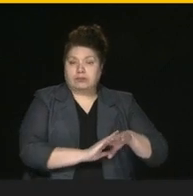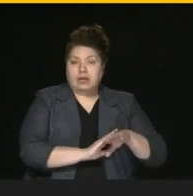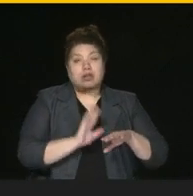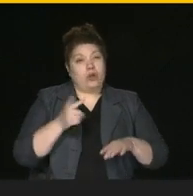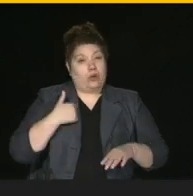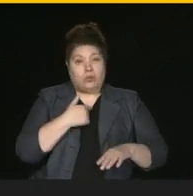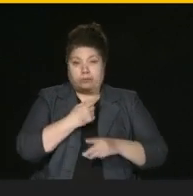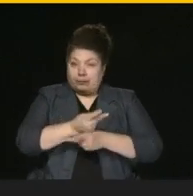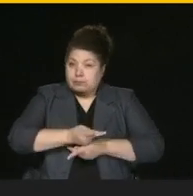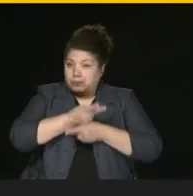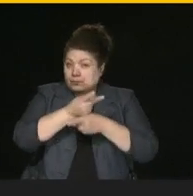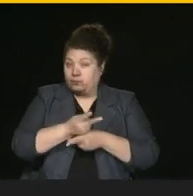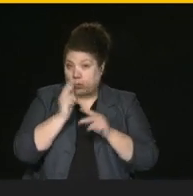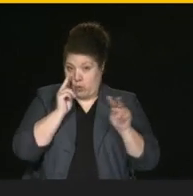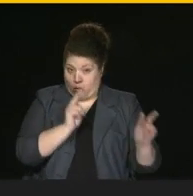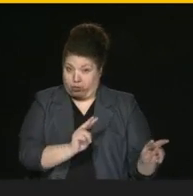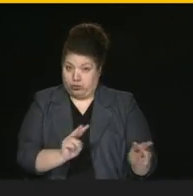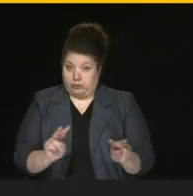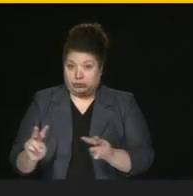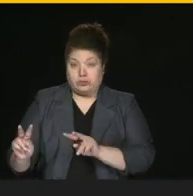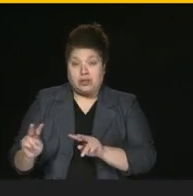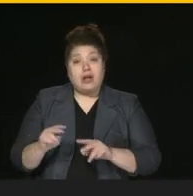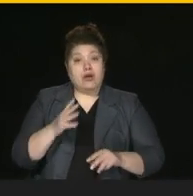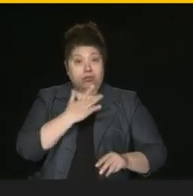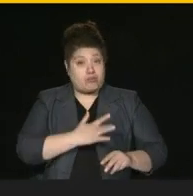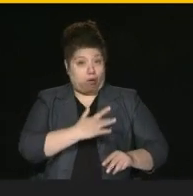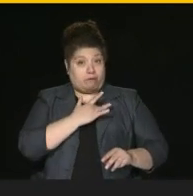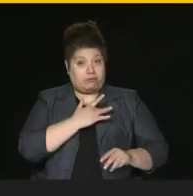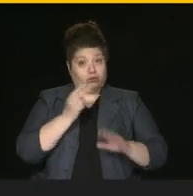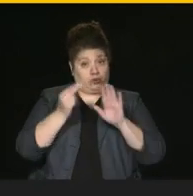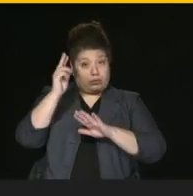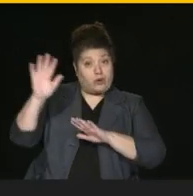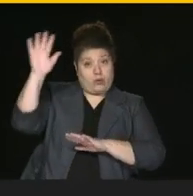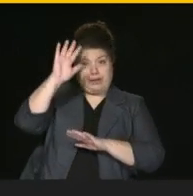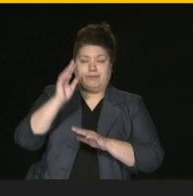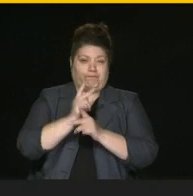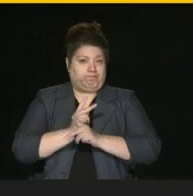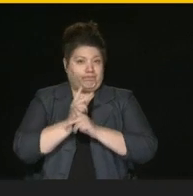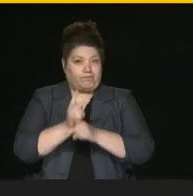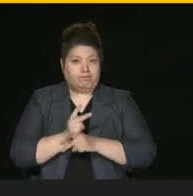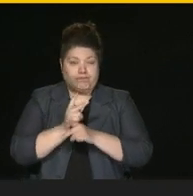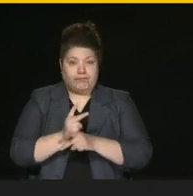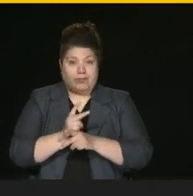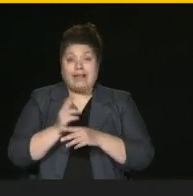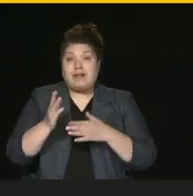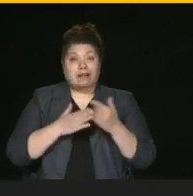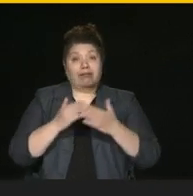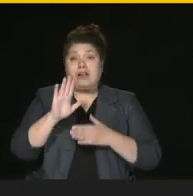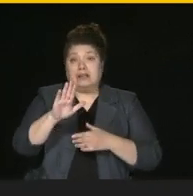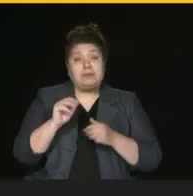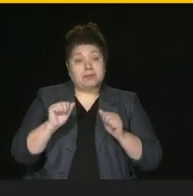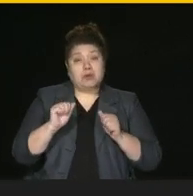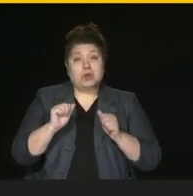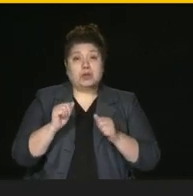ON, YOU MIGHT HAVE TO ADJUST AS YOU GO ON, IT'S A VERY CAUTIOUS APPROACH BECAUSE EACH PROVINCE